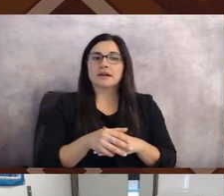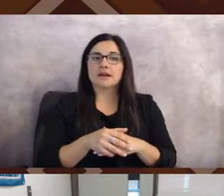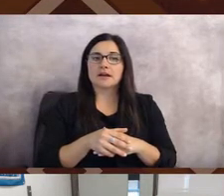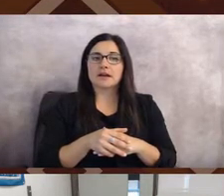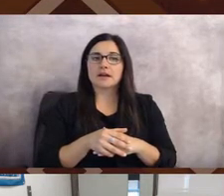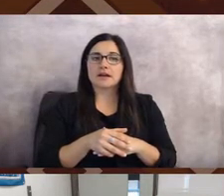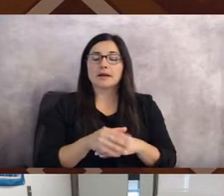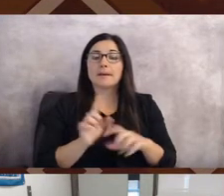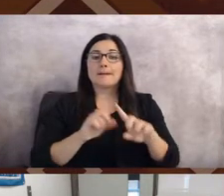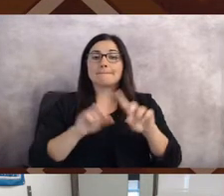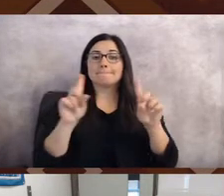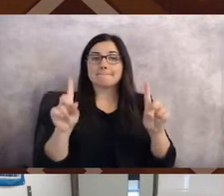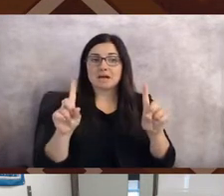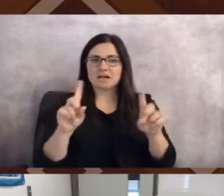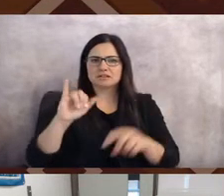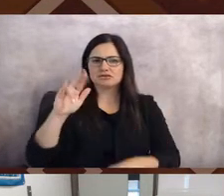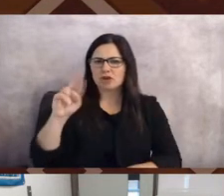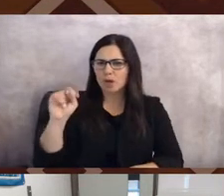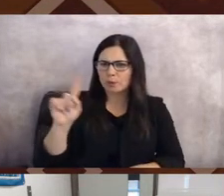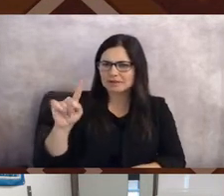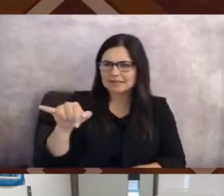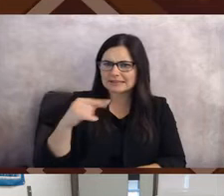but John, what does it say in Andy